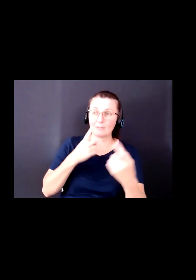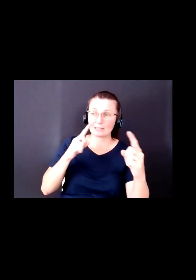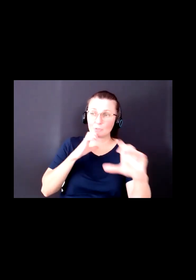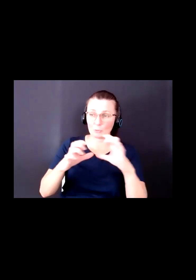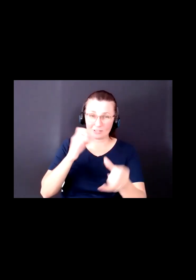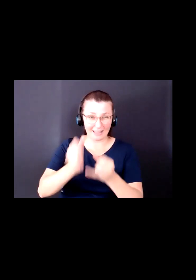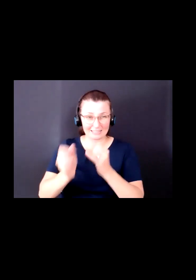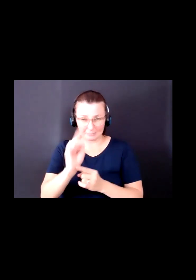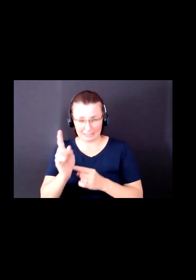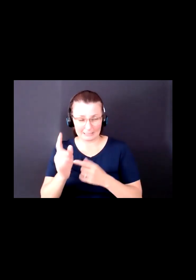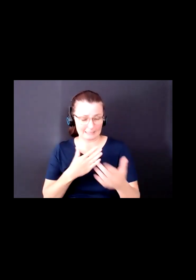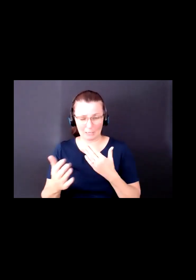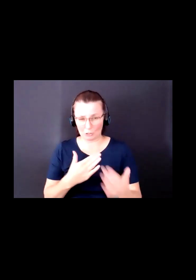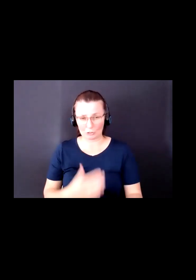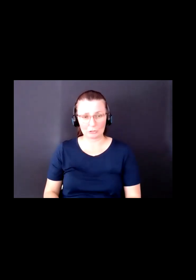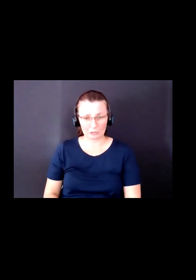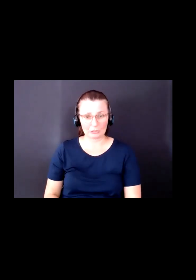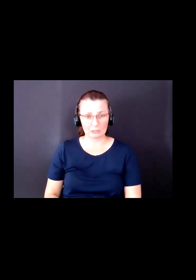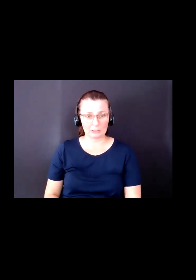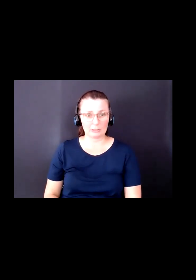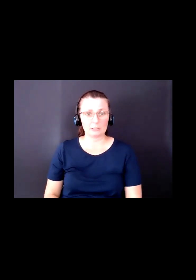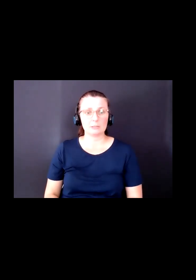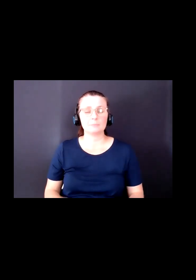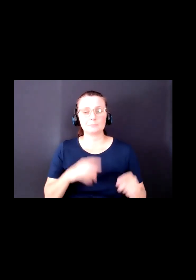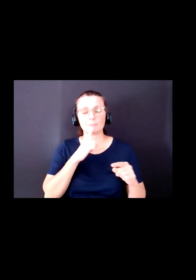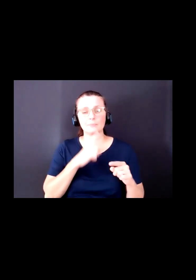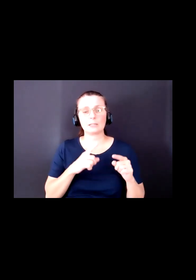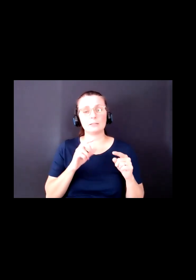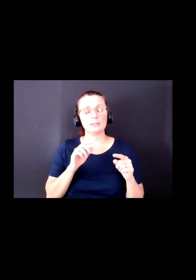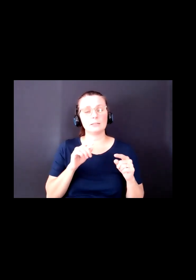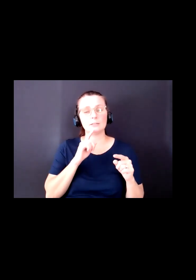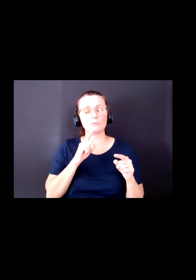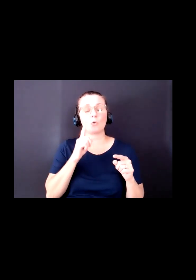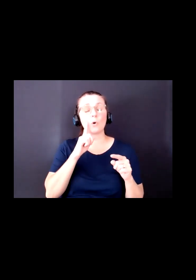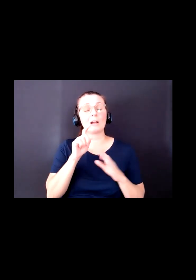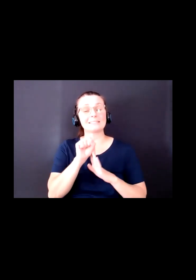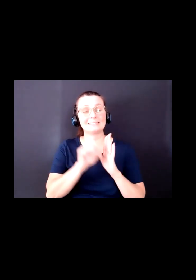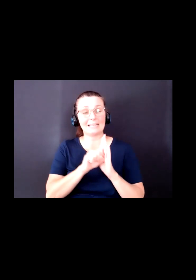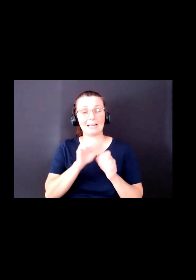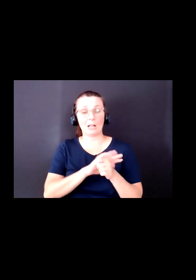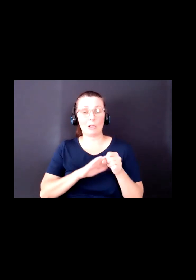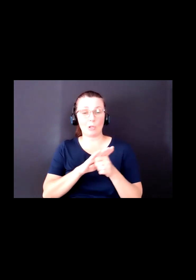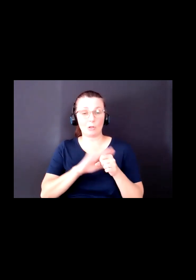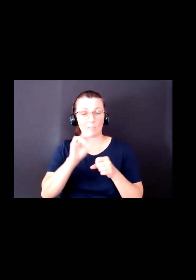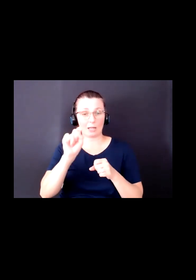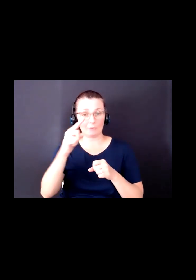most appropriate aid for Title II entities, state and local governments, they must give primary consideration to the choice of